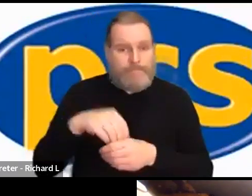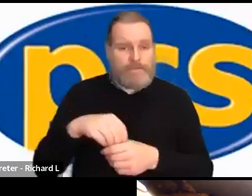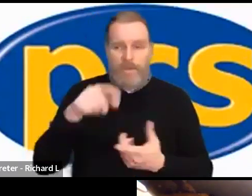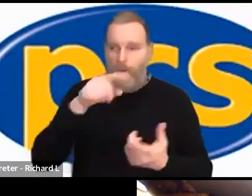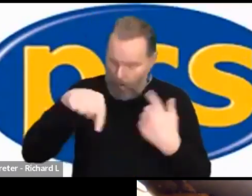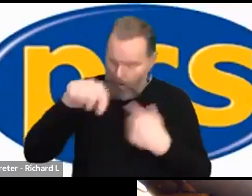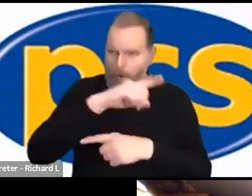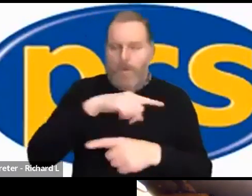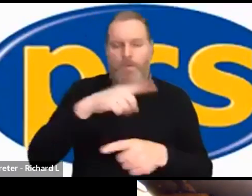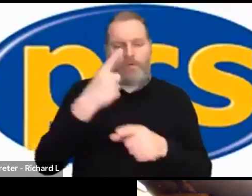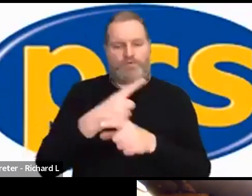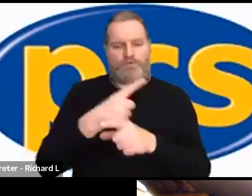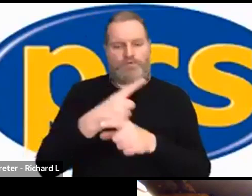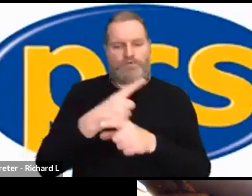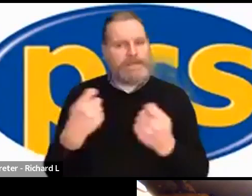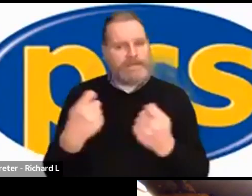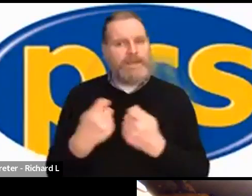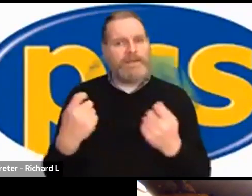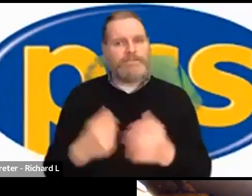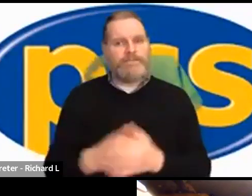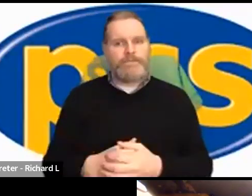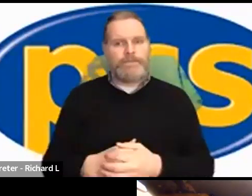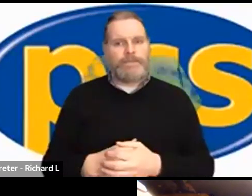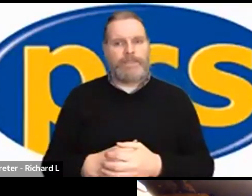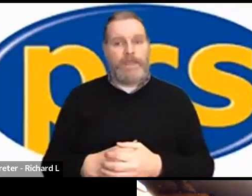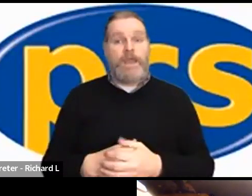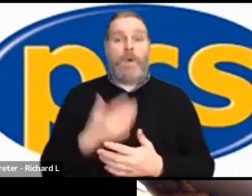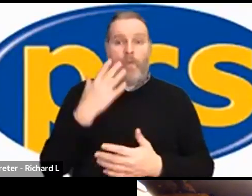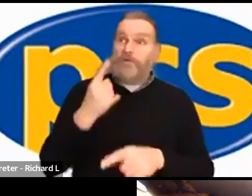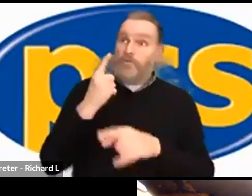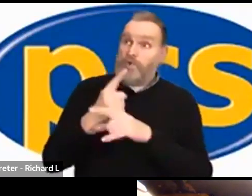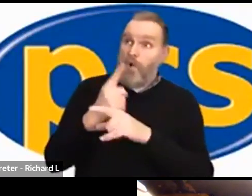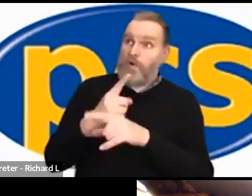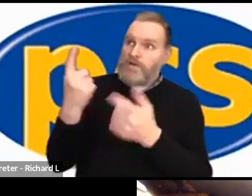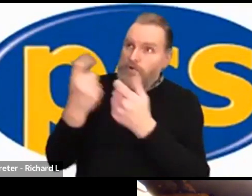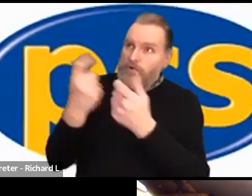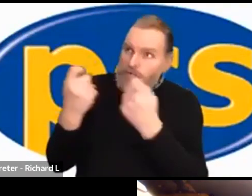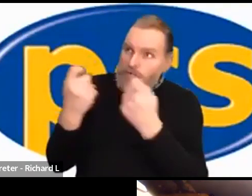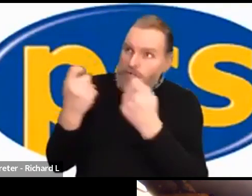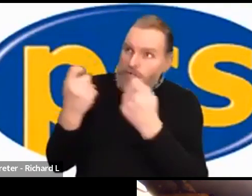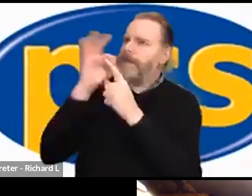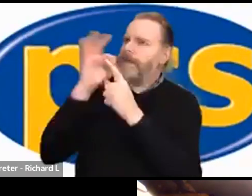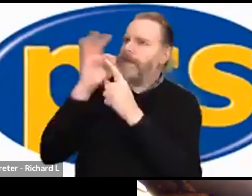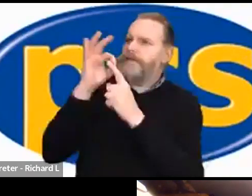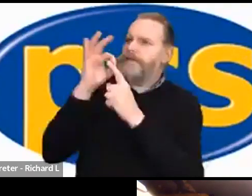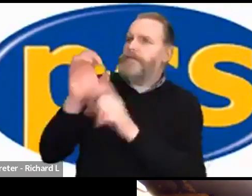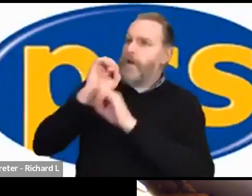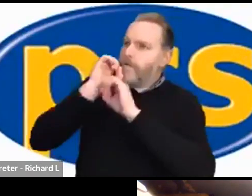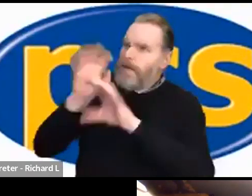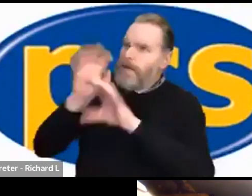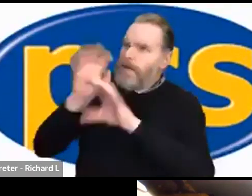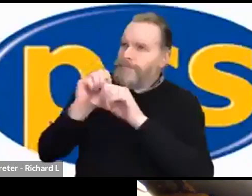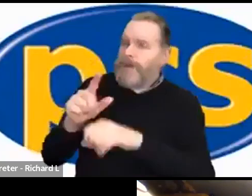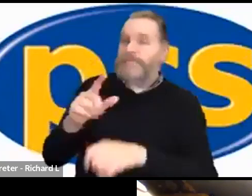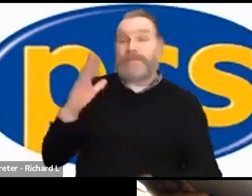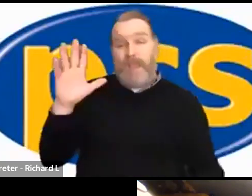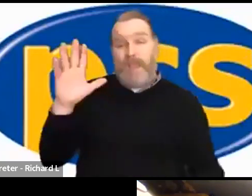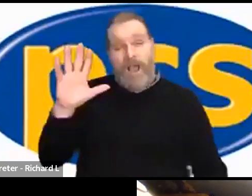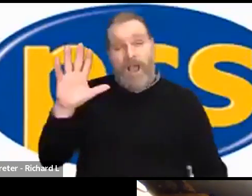, and we hope that that will be a lot of reps and it will be some members as speak the media there will be this key prompt list to get across the key things that need to be to be reinforced about